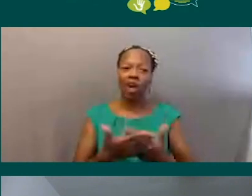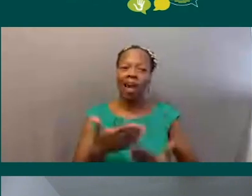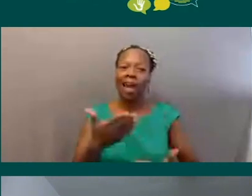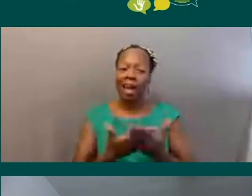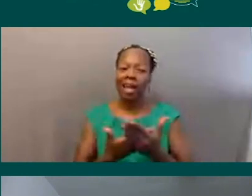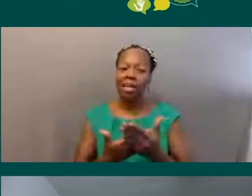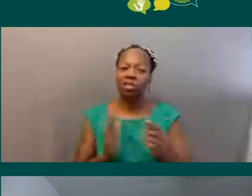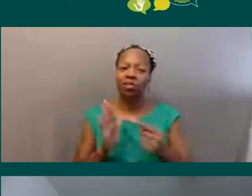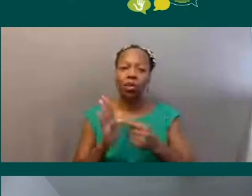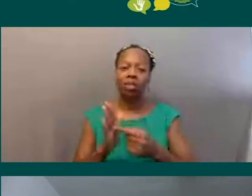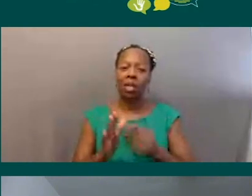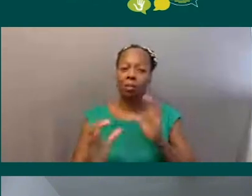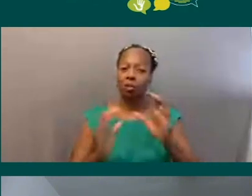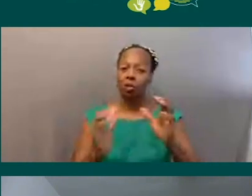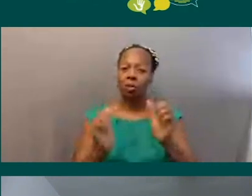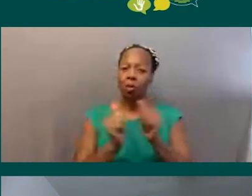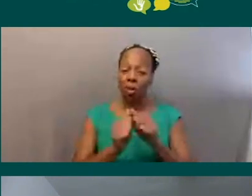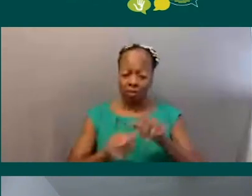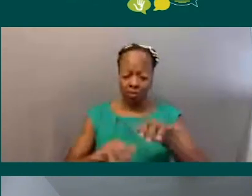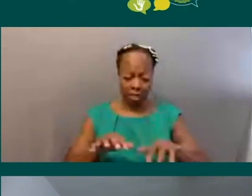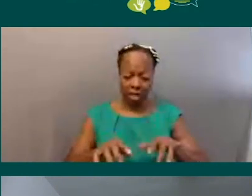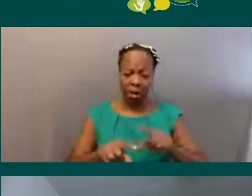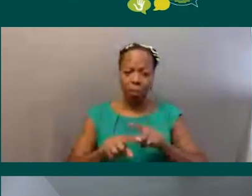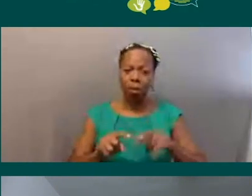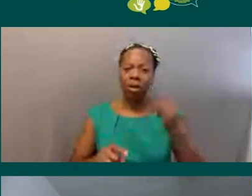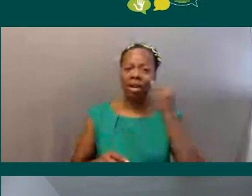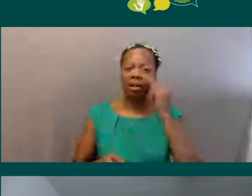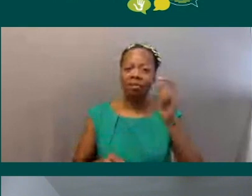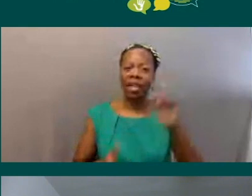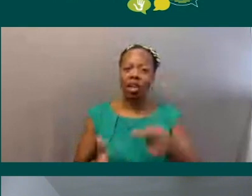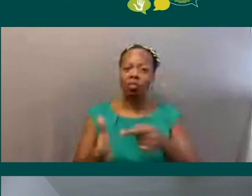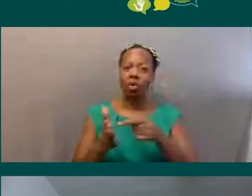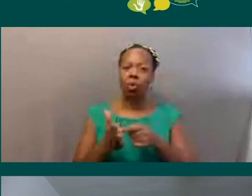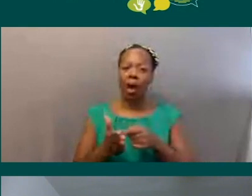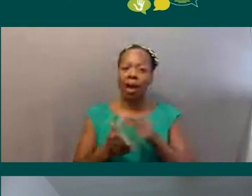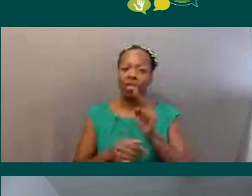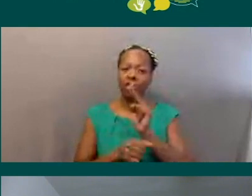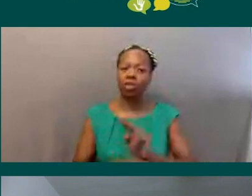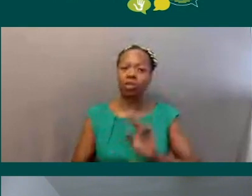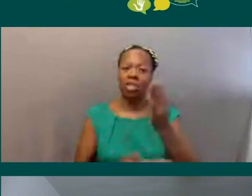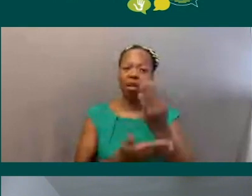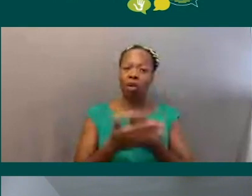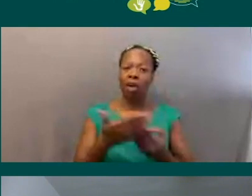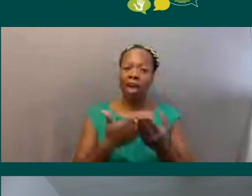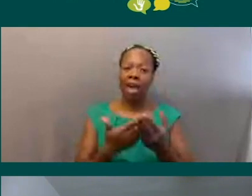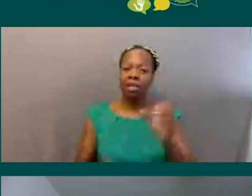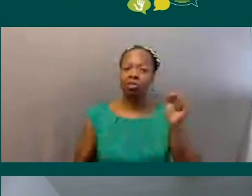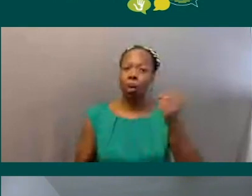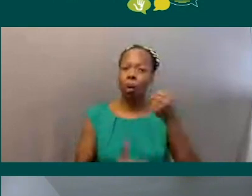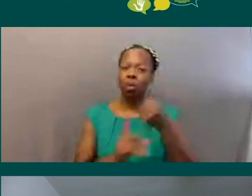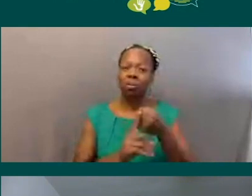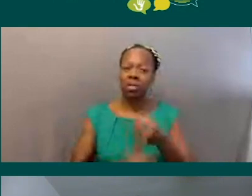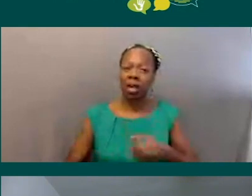because their spine is so curved, that's an issue, so we can operate on their spine to improve their alignment.